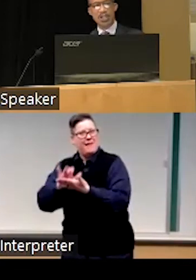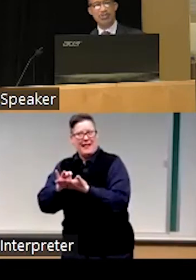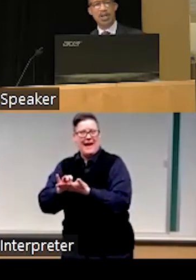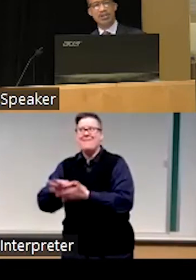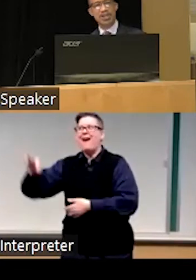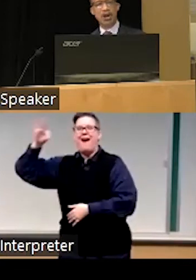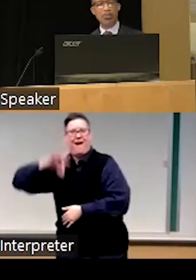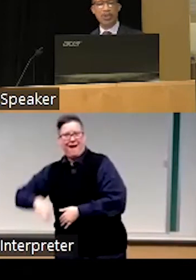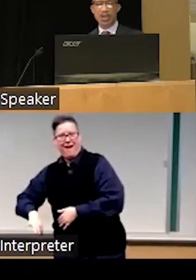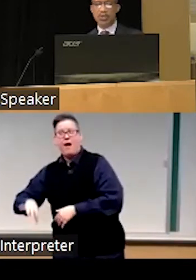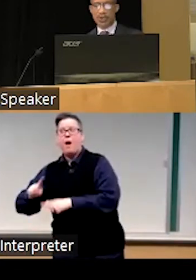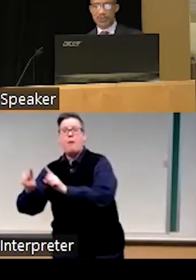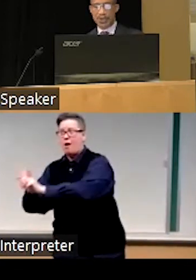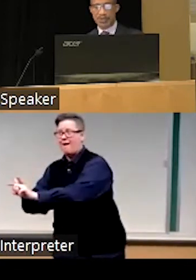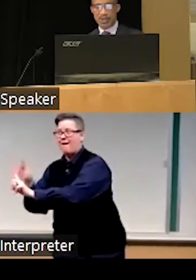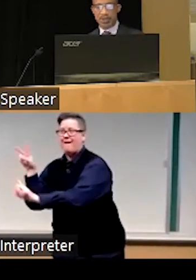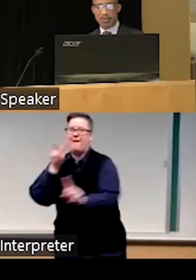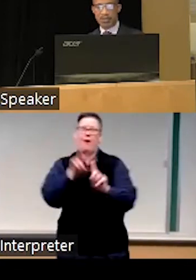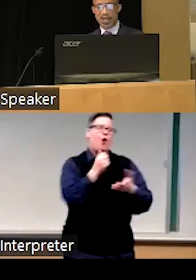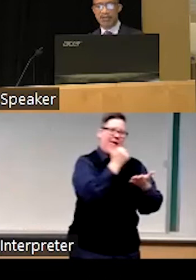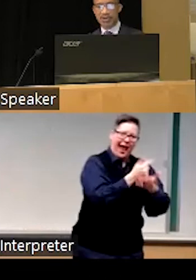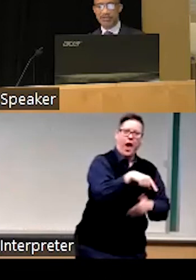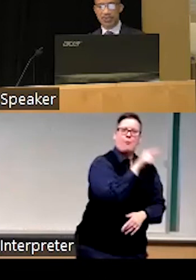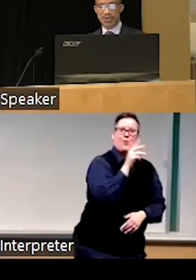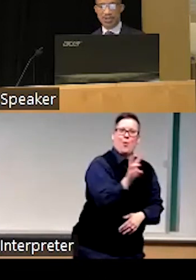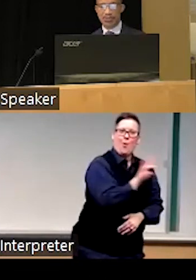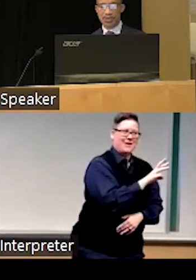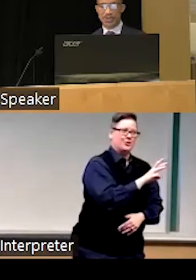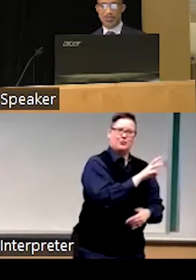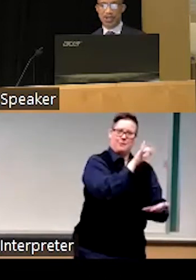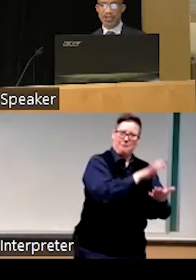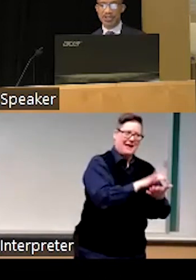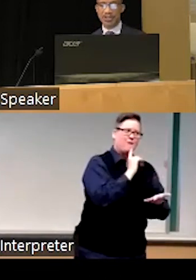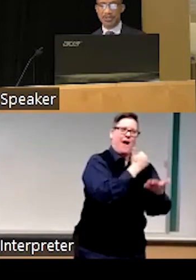brought to bear to help with the recovery from serious and persistent mental illness